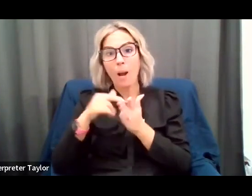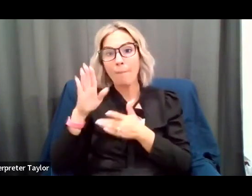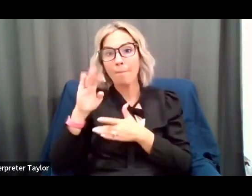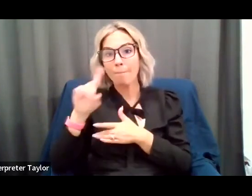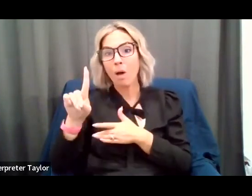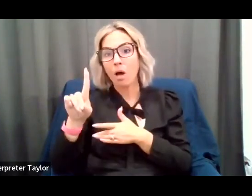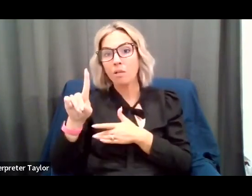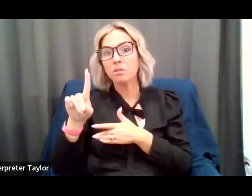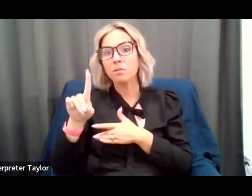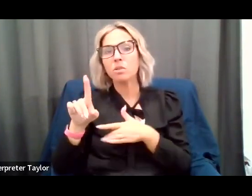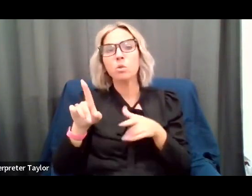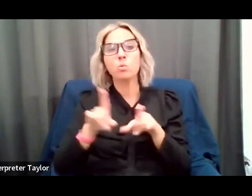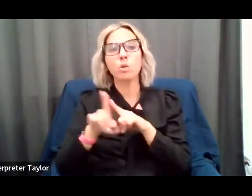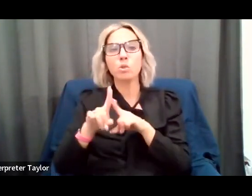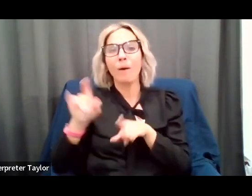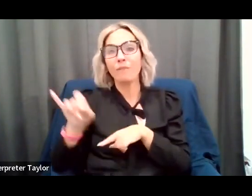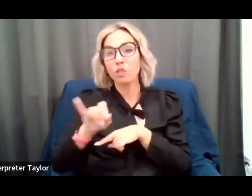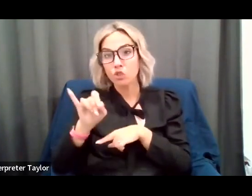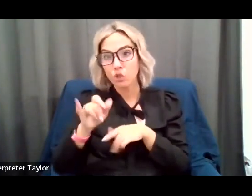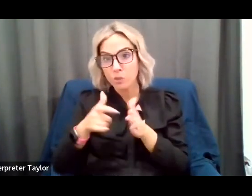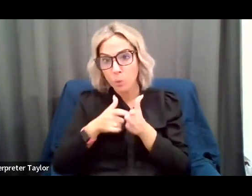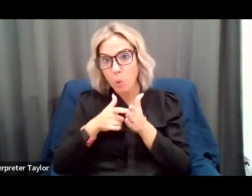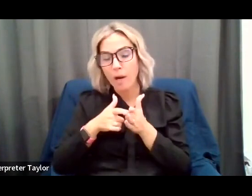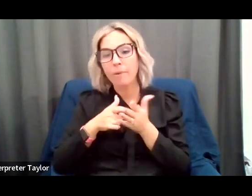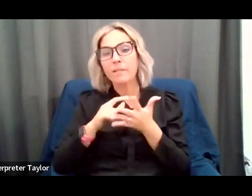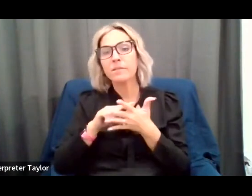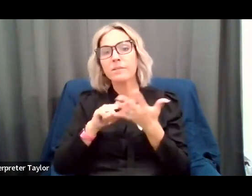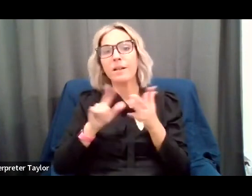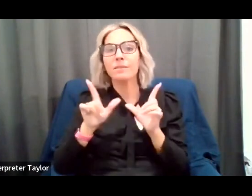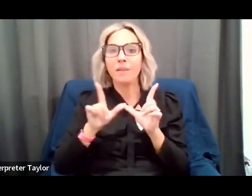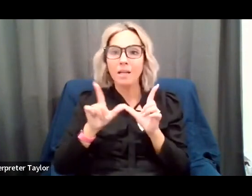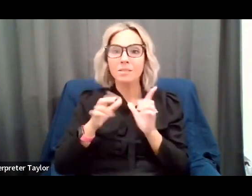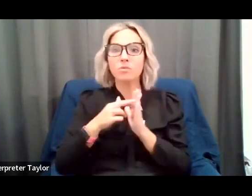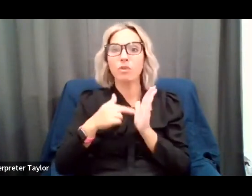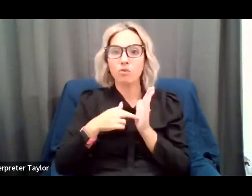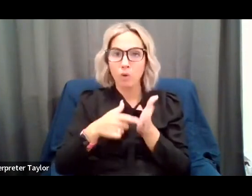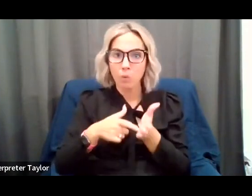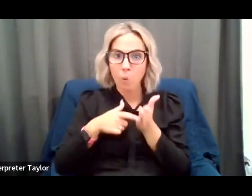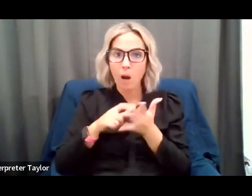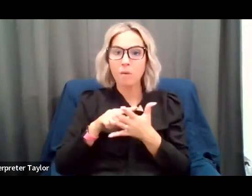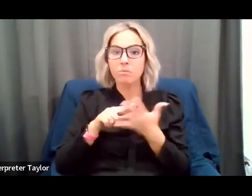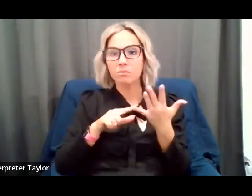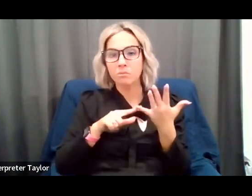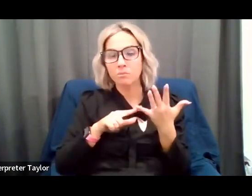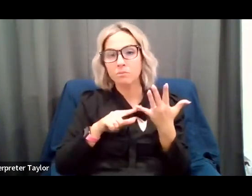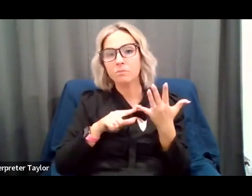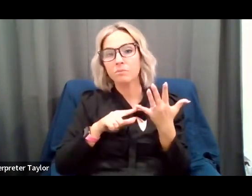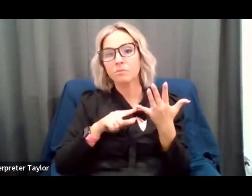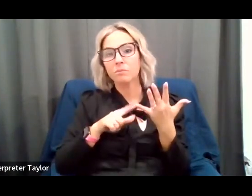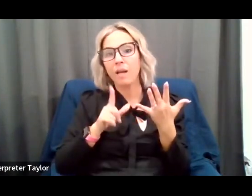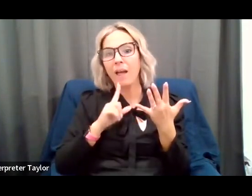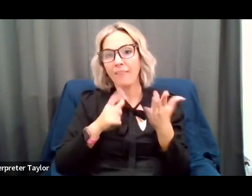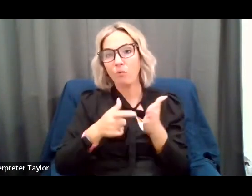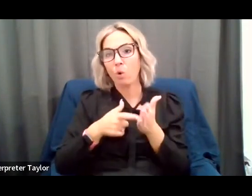They also have insurance requirements, license and registration requirements. And then we have requirements for if we're having